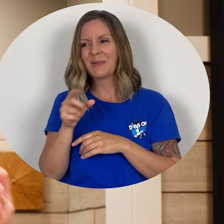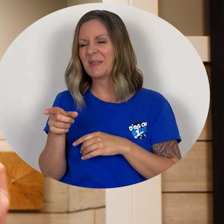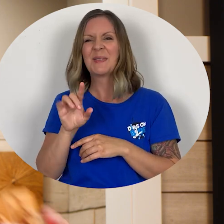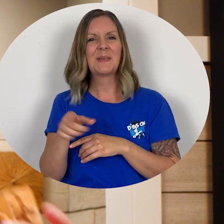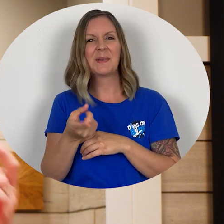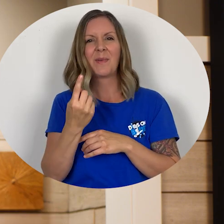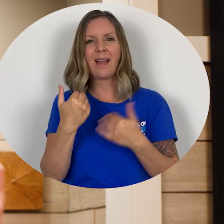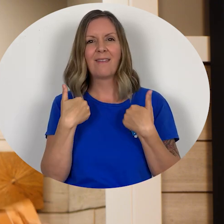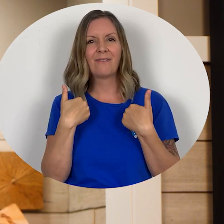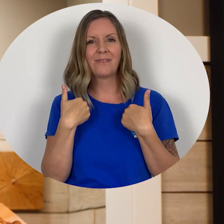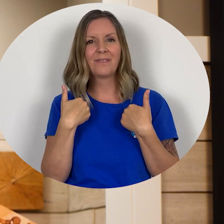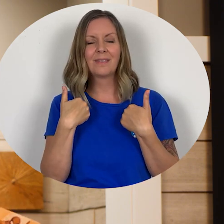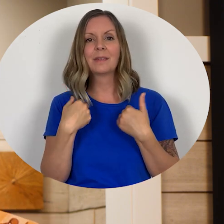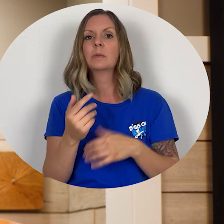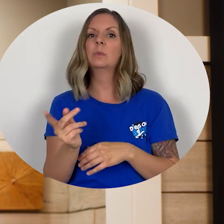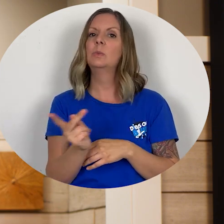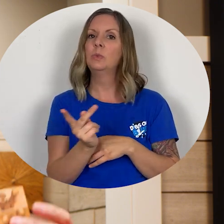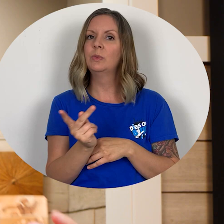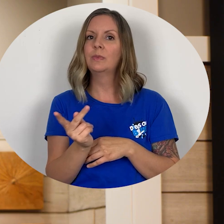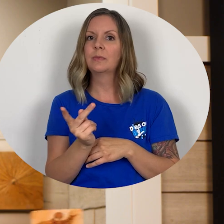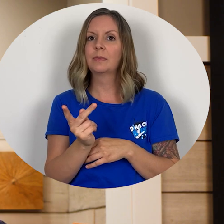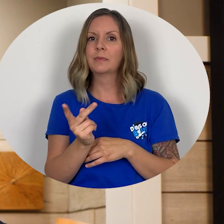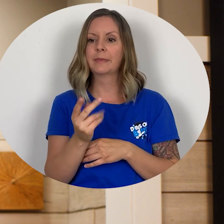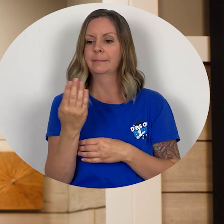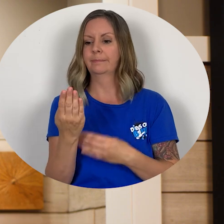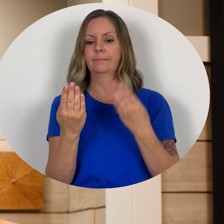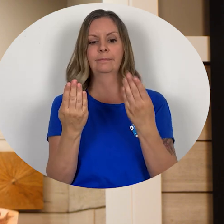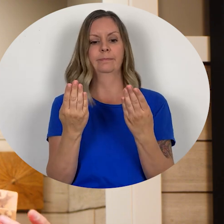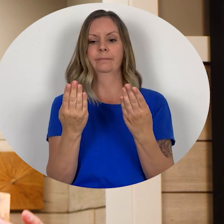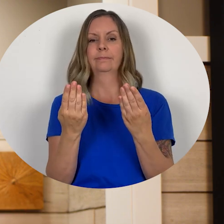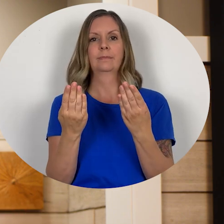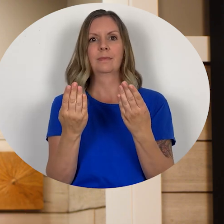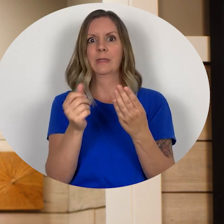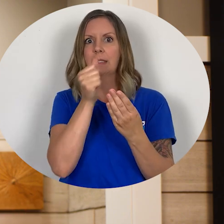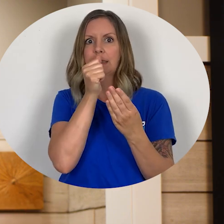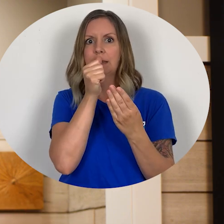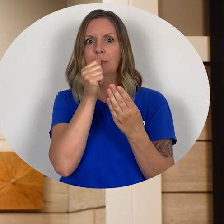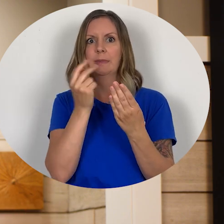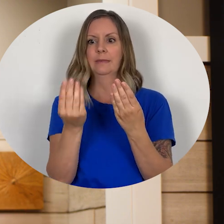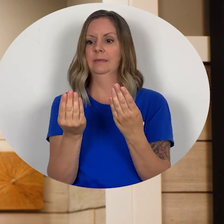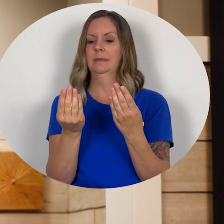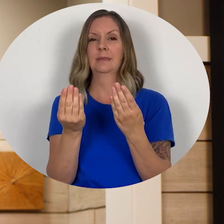player will only have 1 option. They reveal those cards privately to each other – not